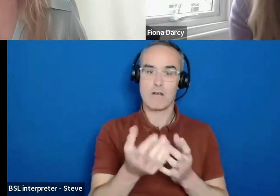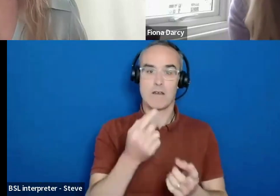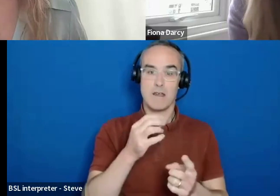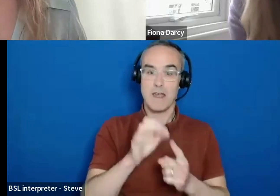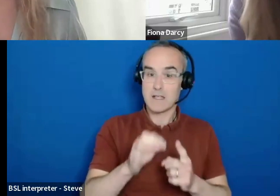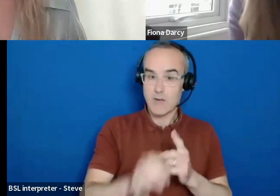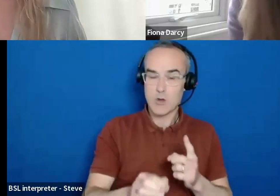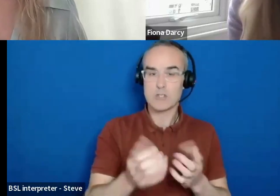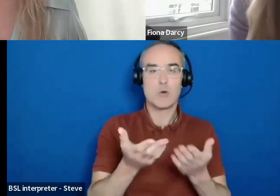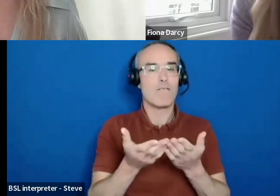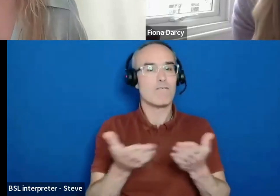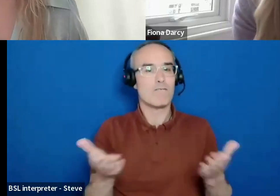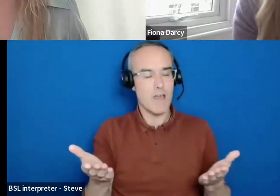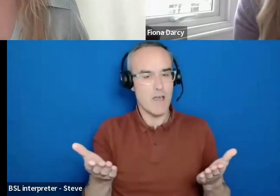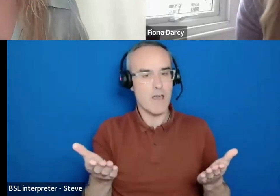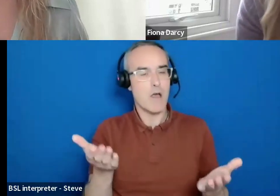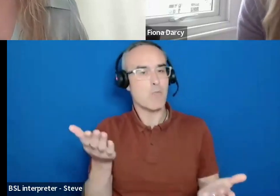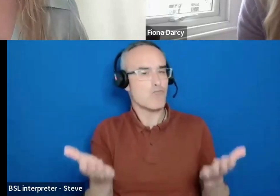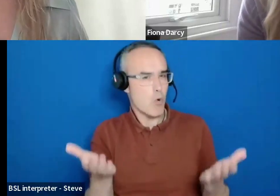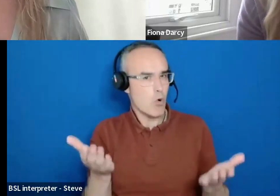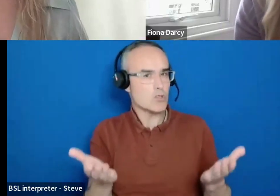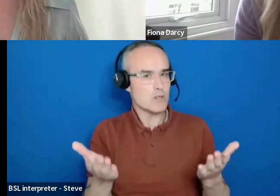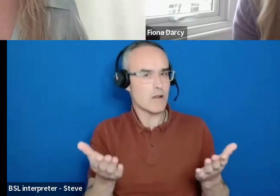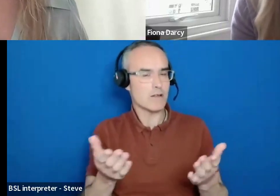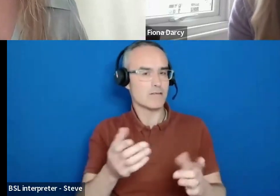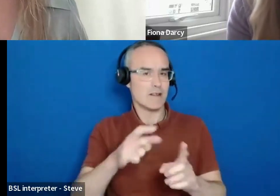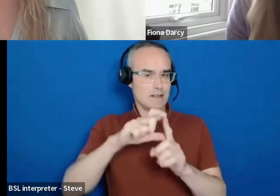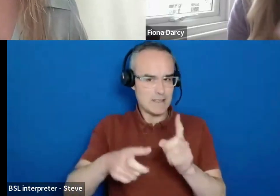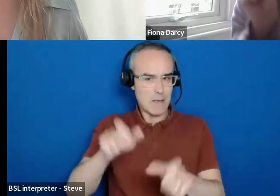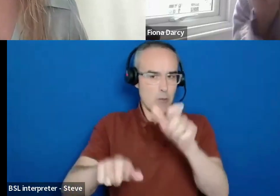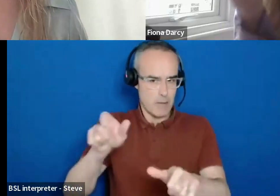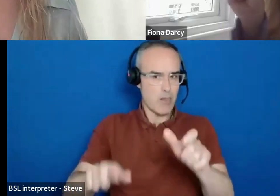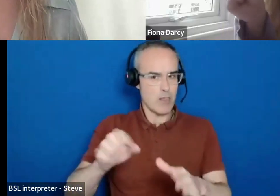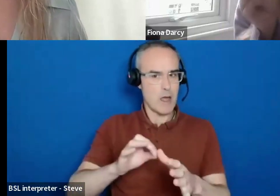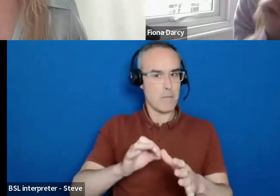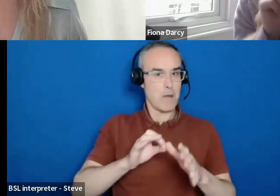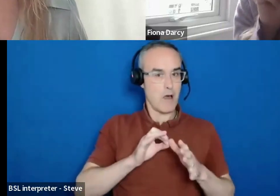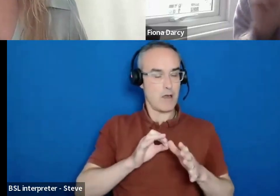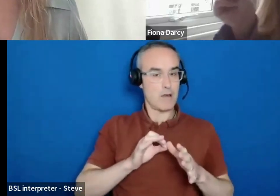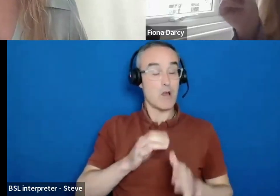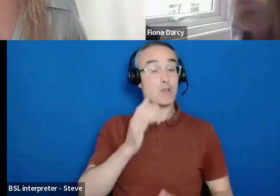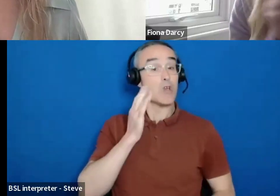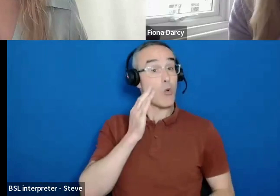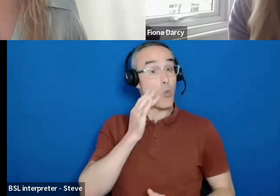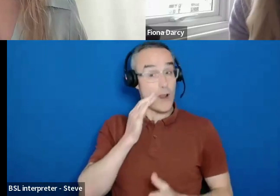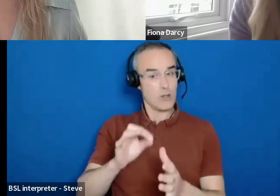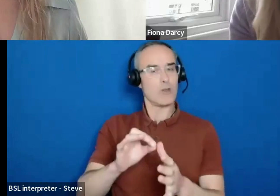people that apply. And what that means is when you apply, there is a box where you can tick whether you want your